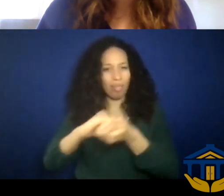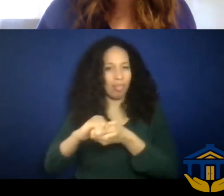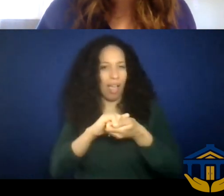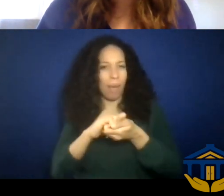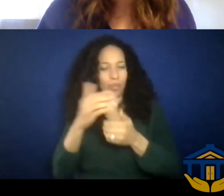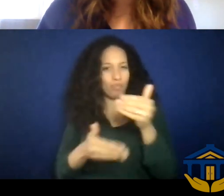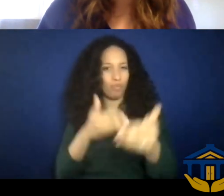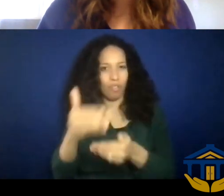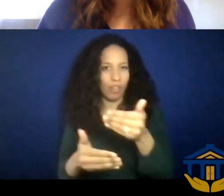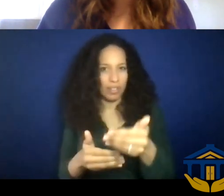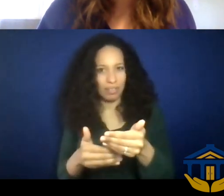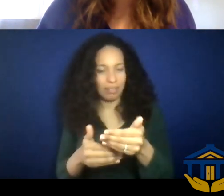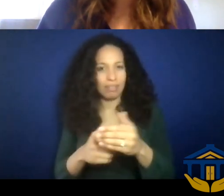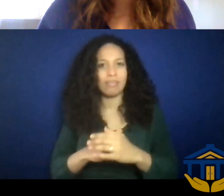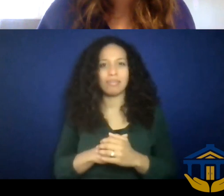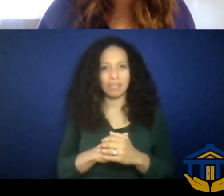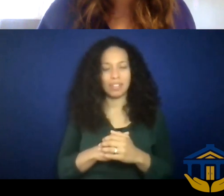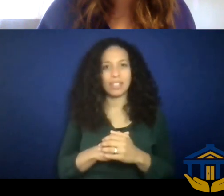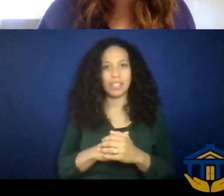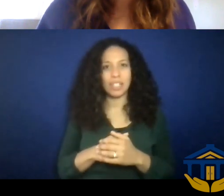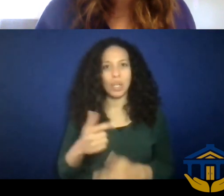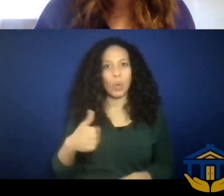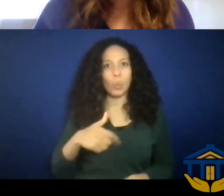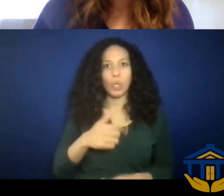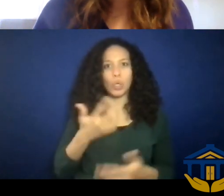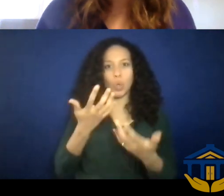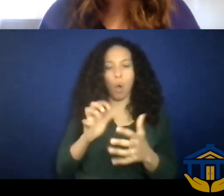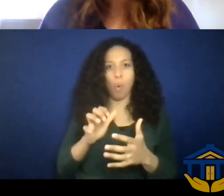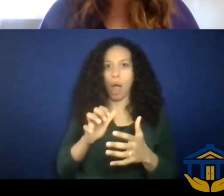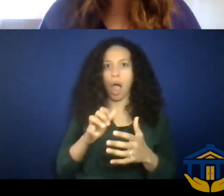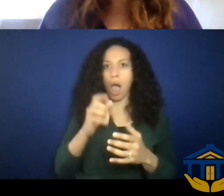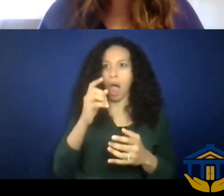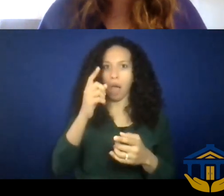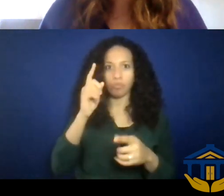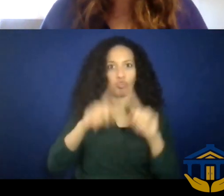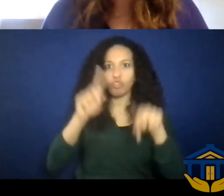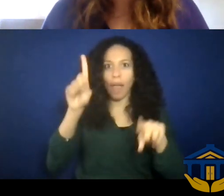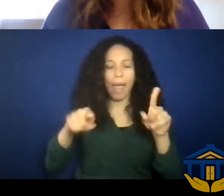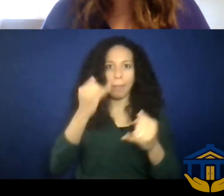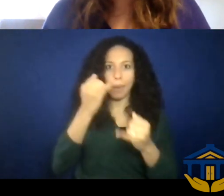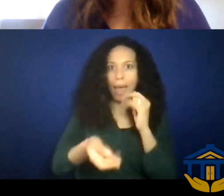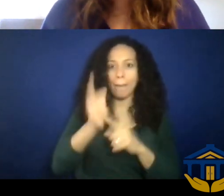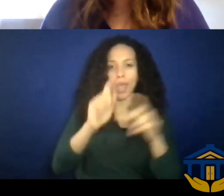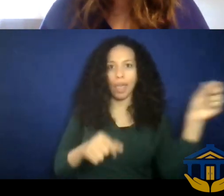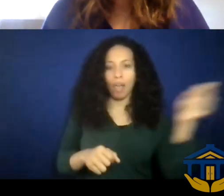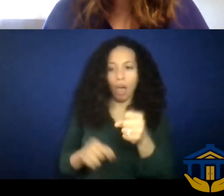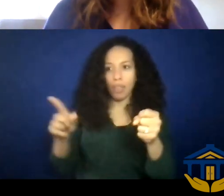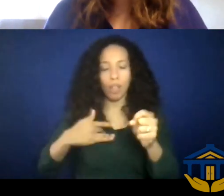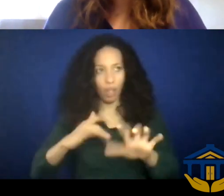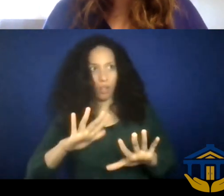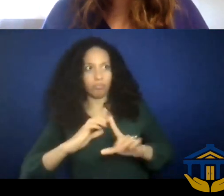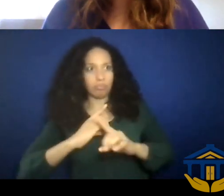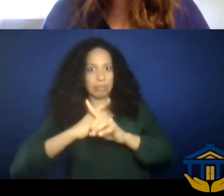want to put people on the defensive in hopes of having a cooperative meeting. And I recognize